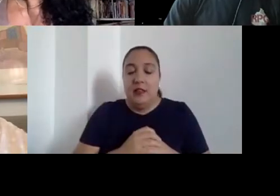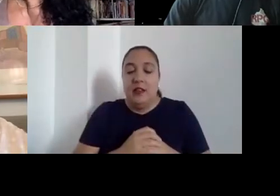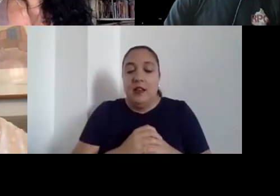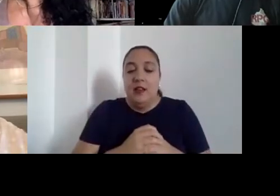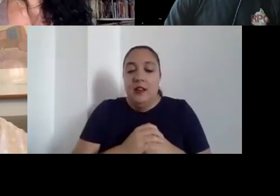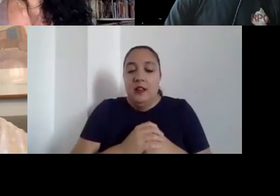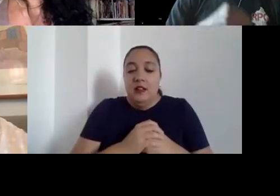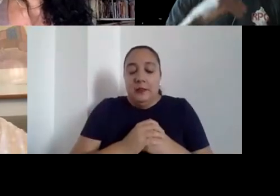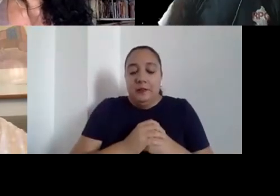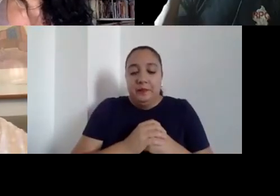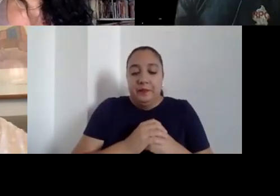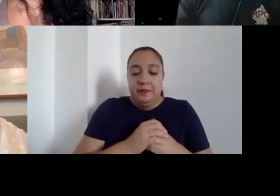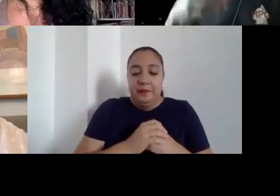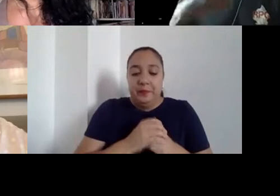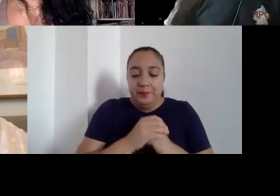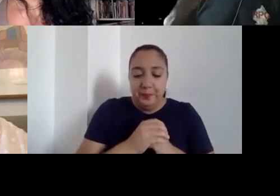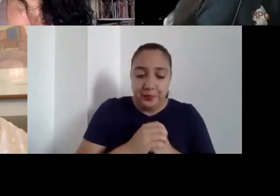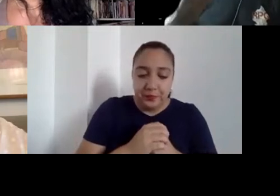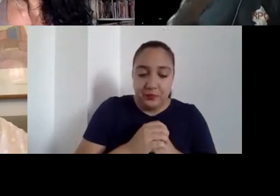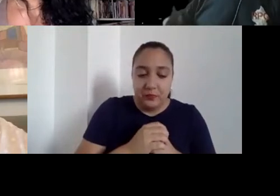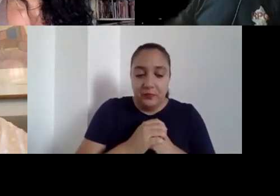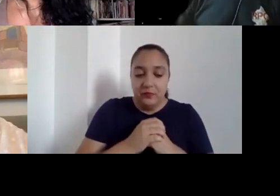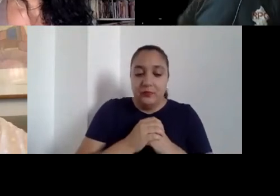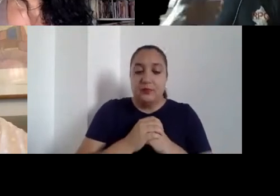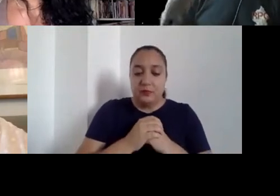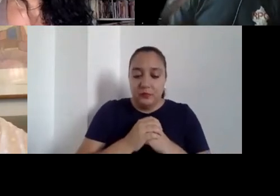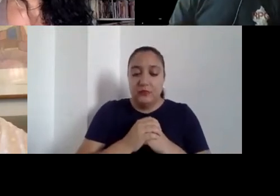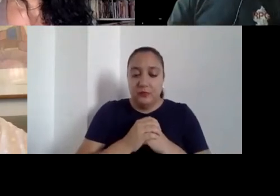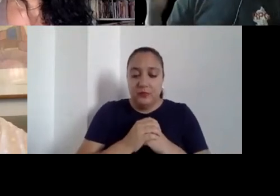as the viewer or we are looking back through